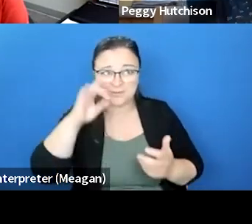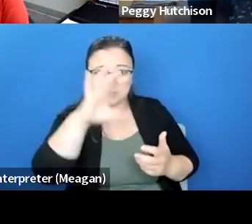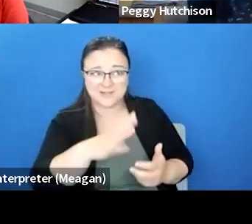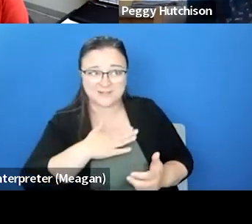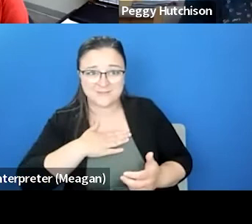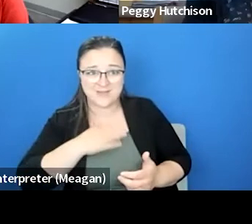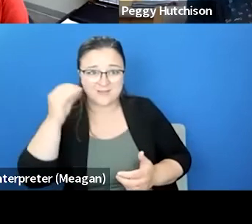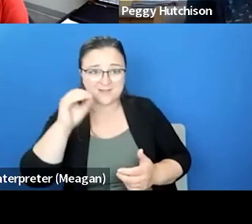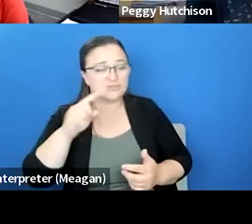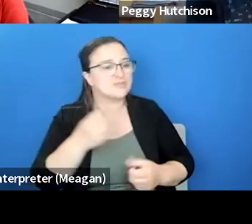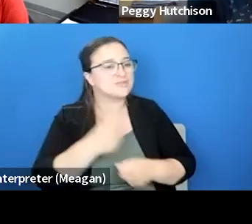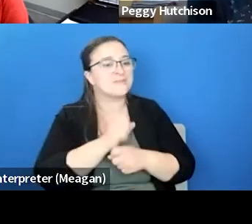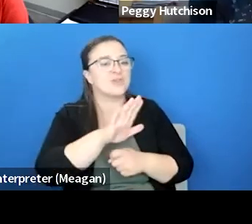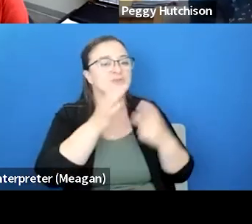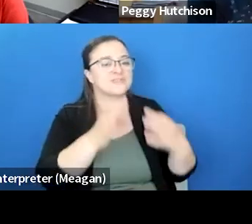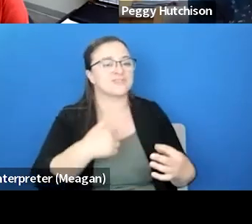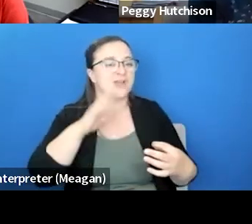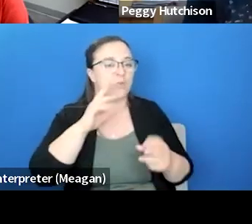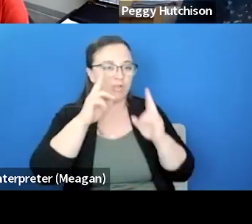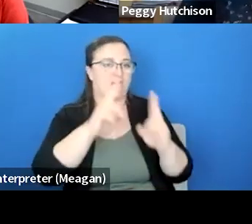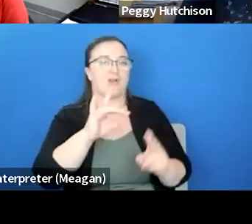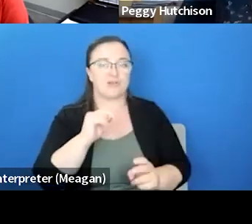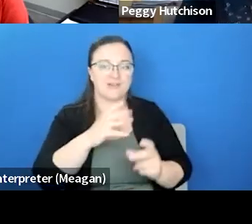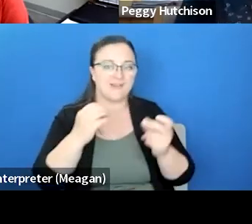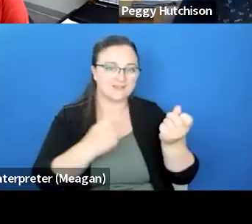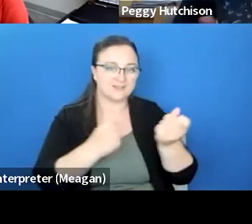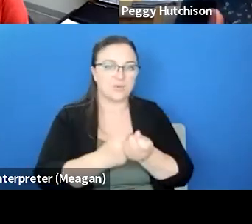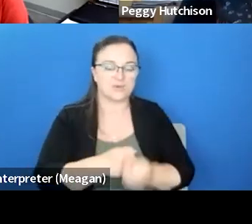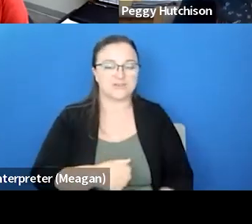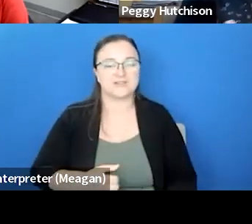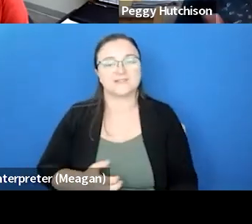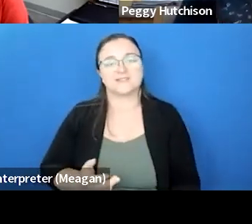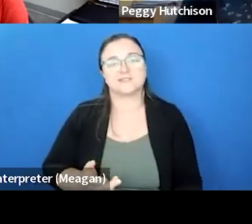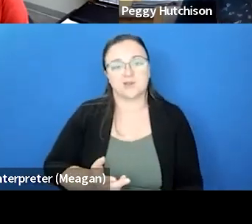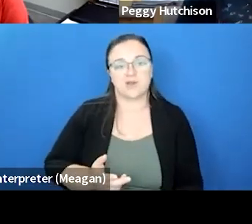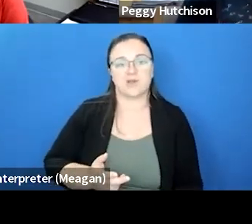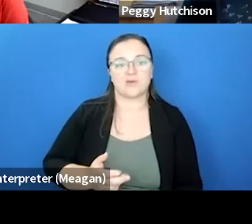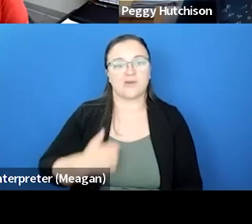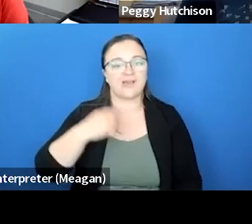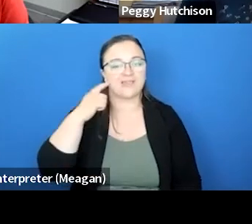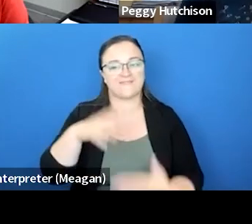just make your decision and I will honor it and support it. So I think the flexibility's important and also